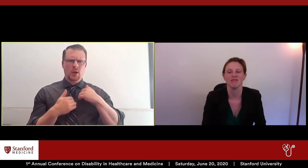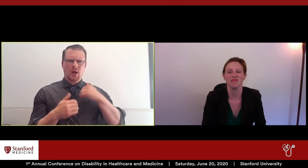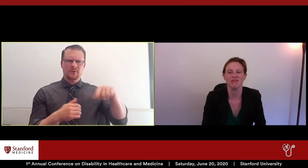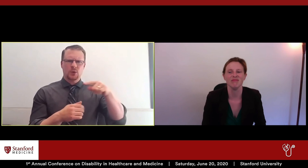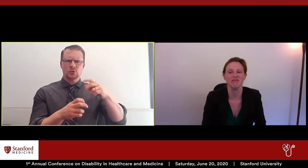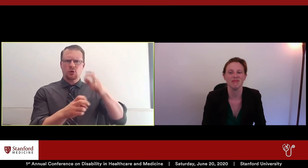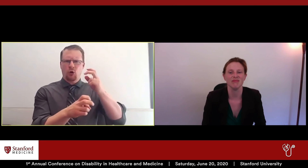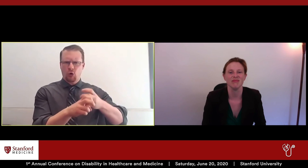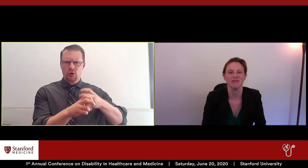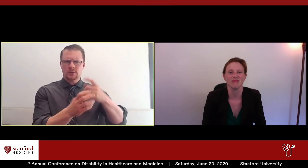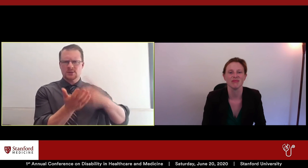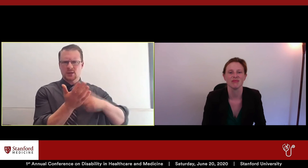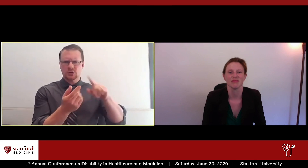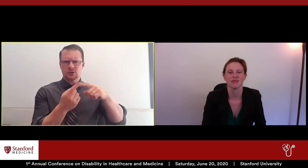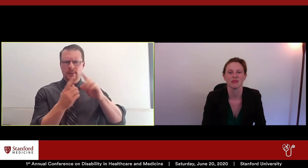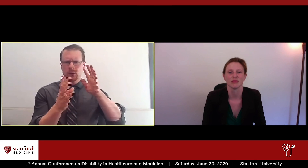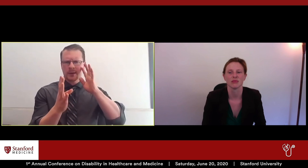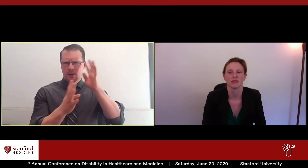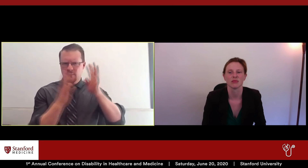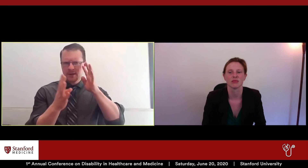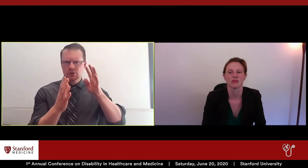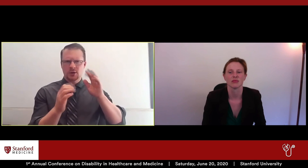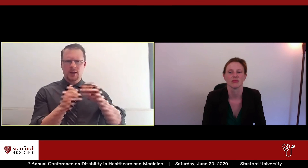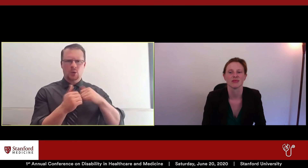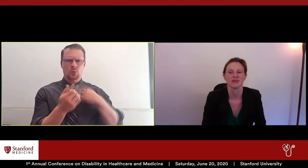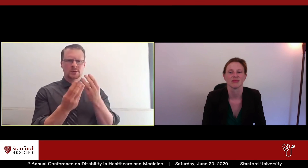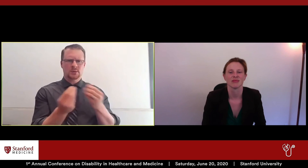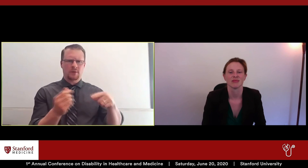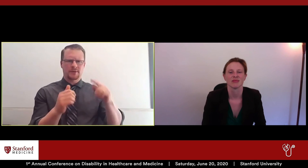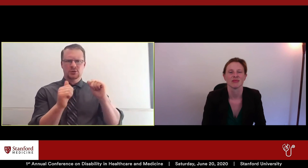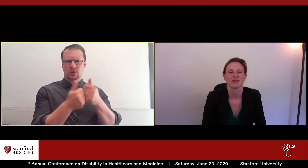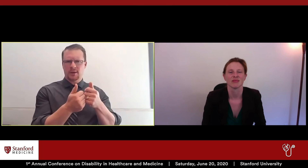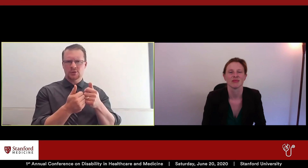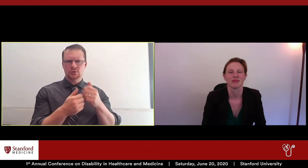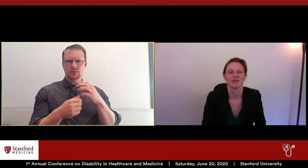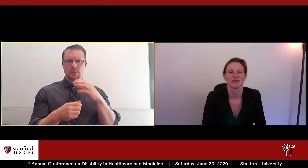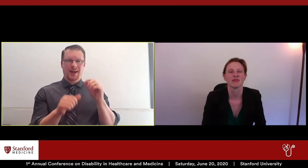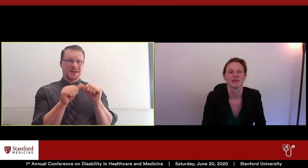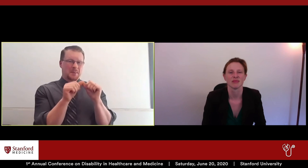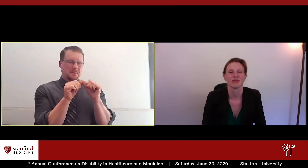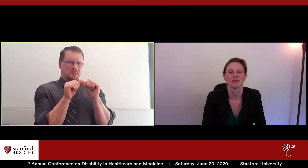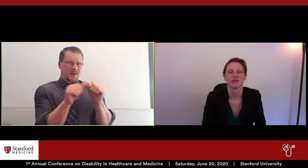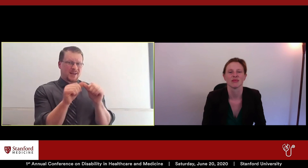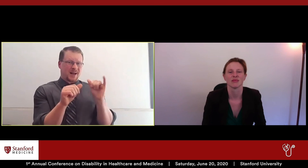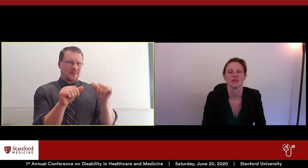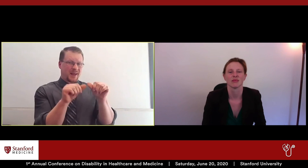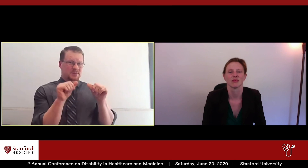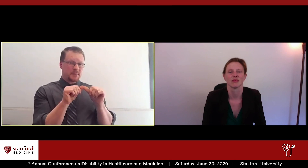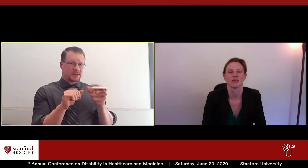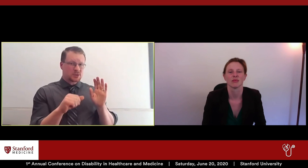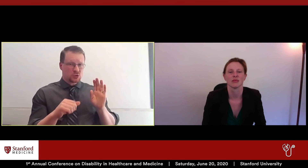our colleagues to have those really hard discussions to innovate, to address challenges